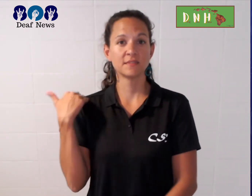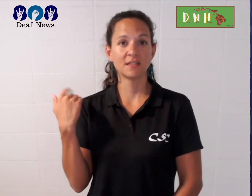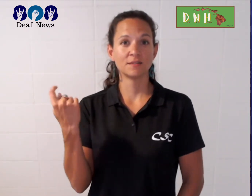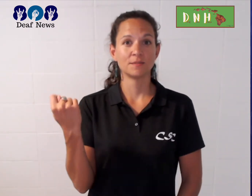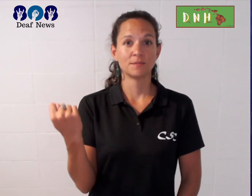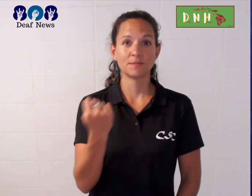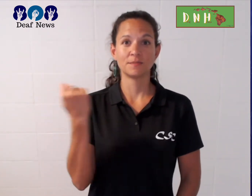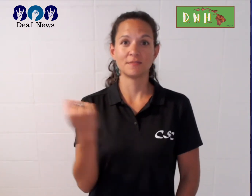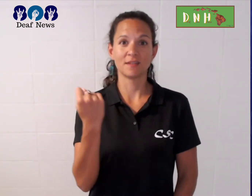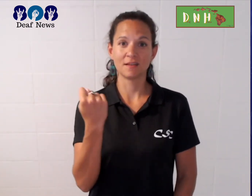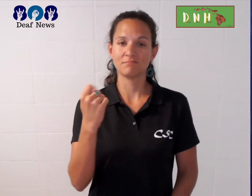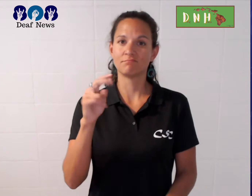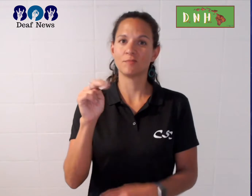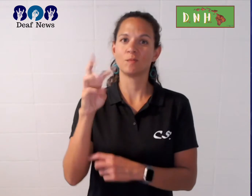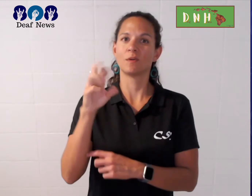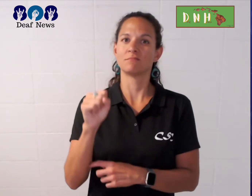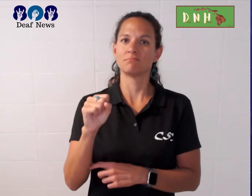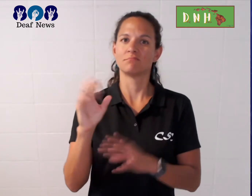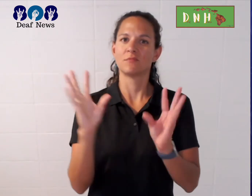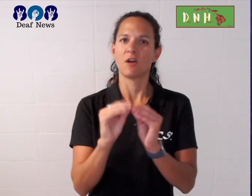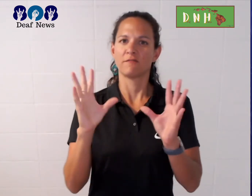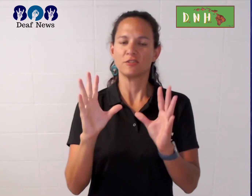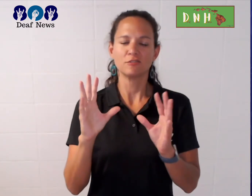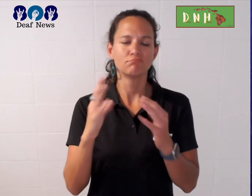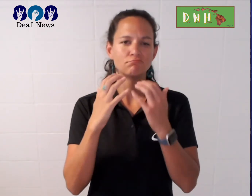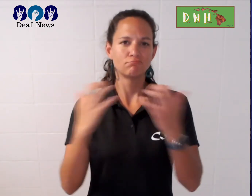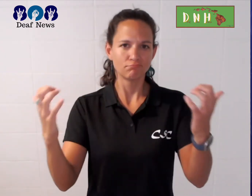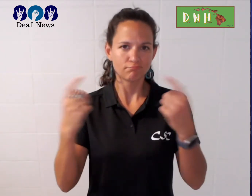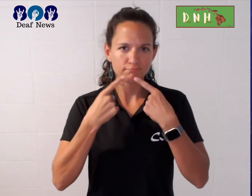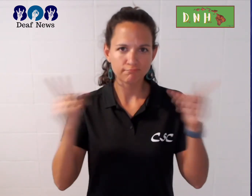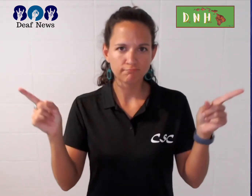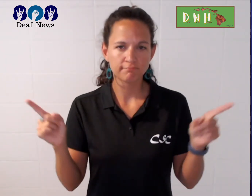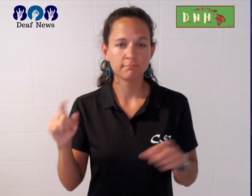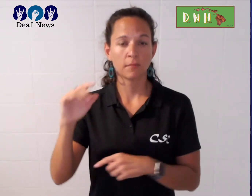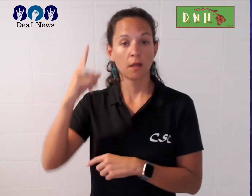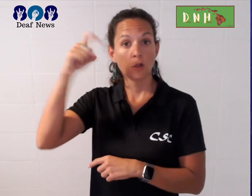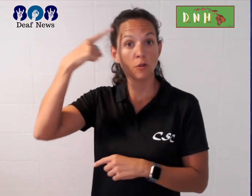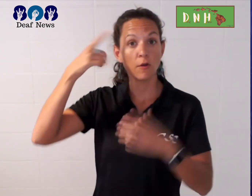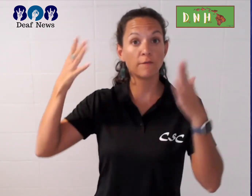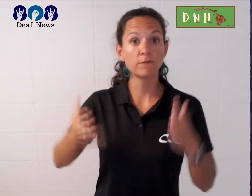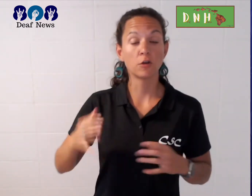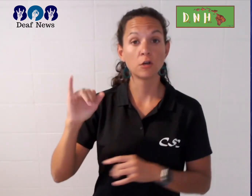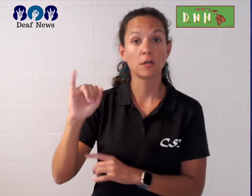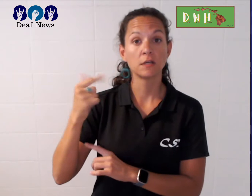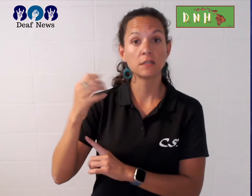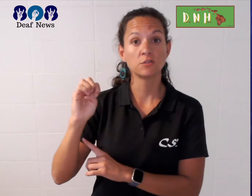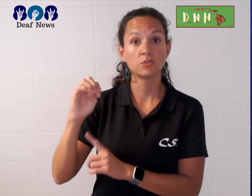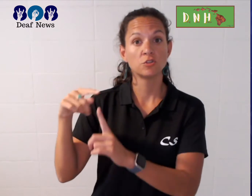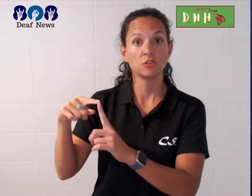This past Tuesday, during the press conference, Governor Ige announced his dropping the mask